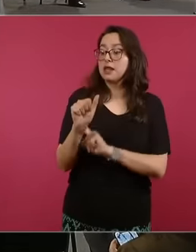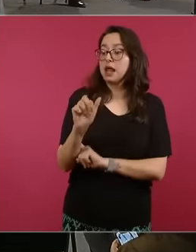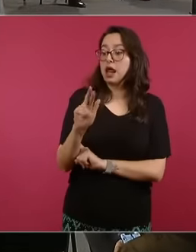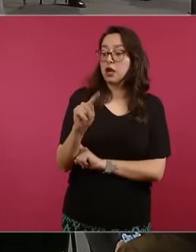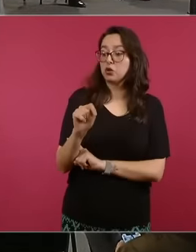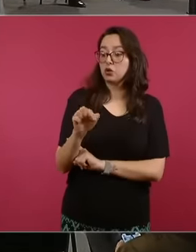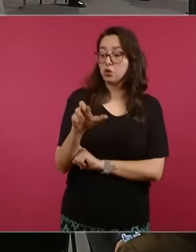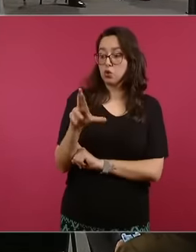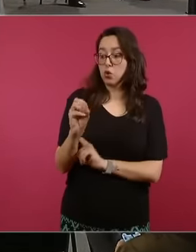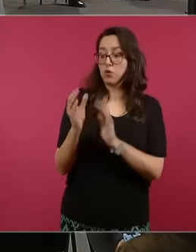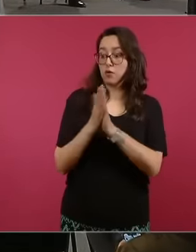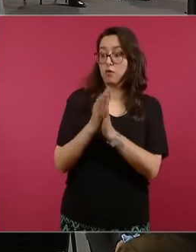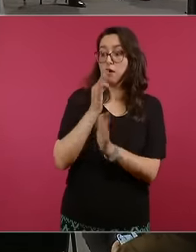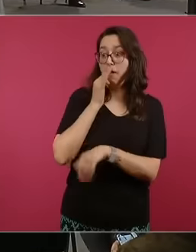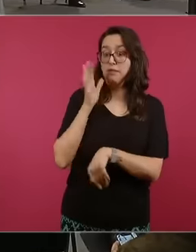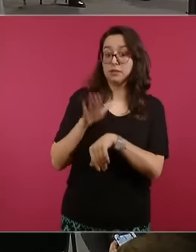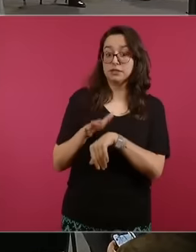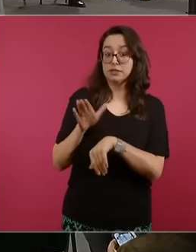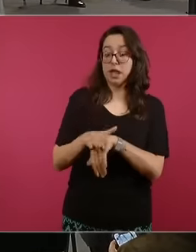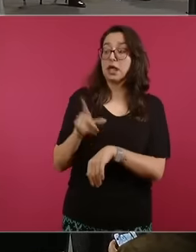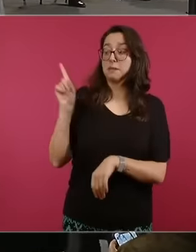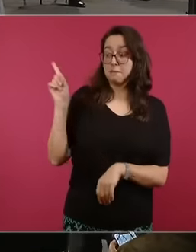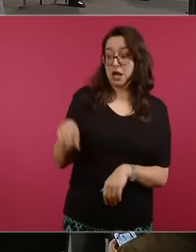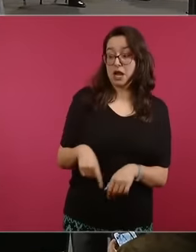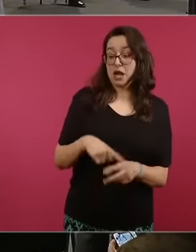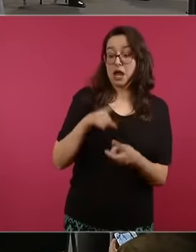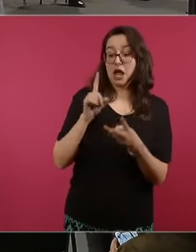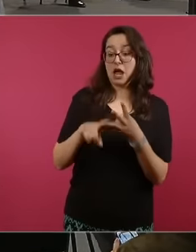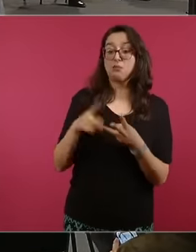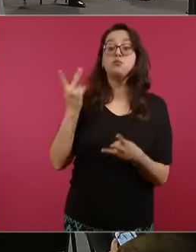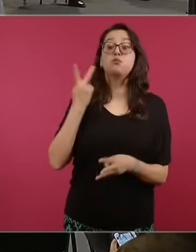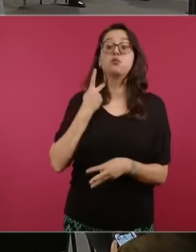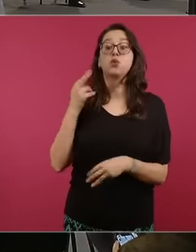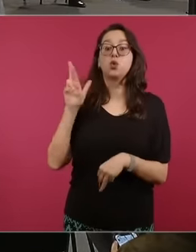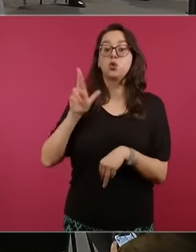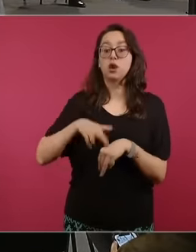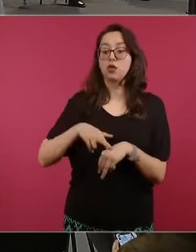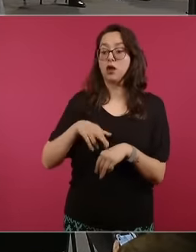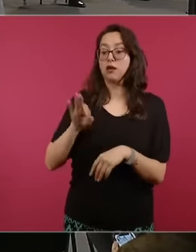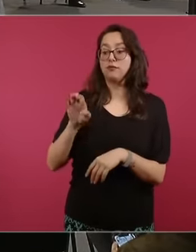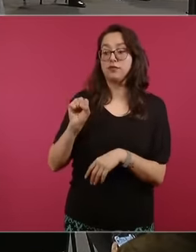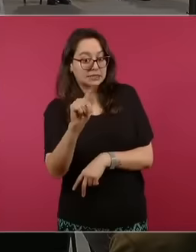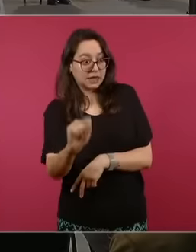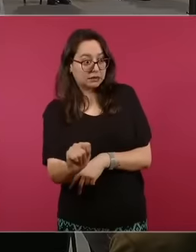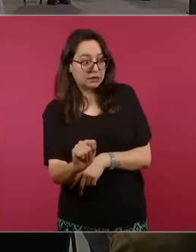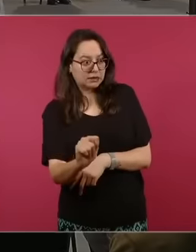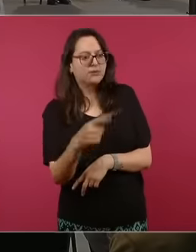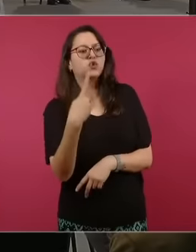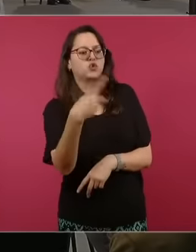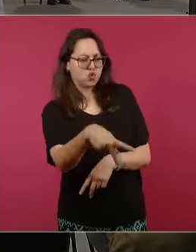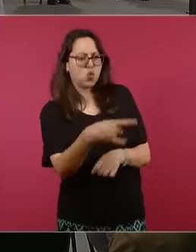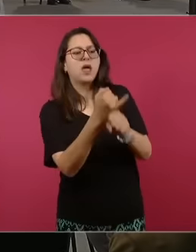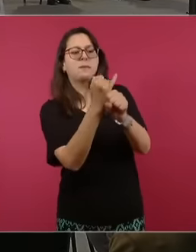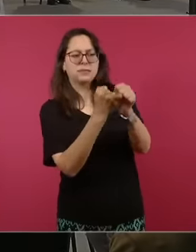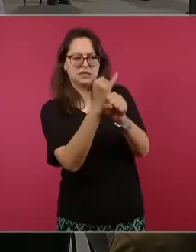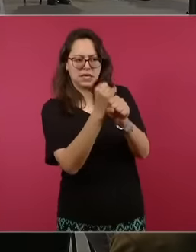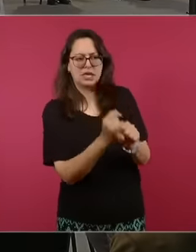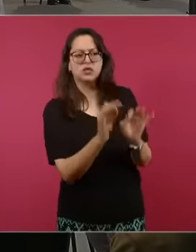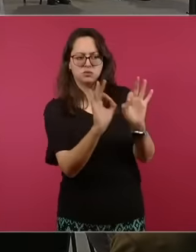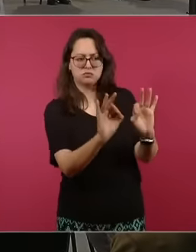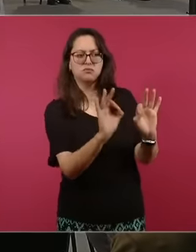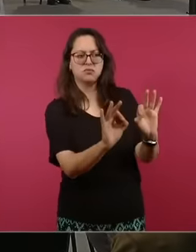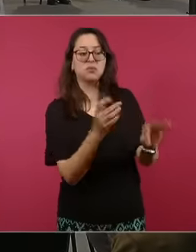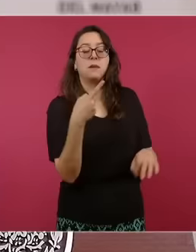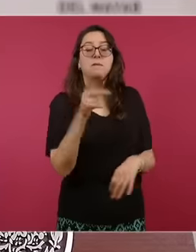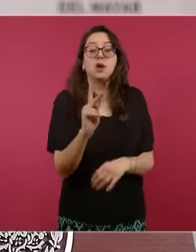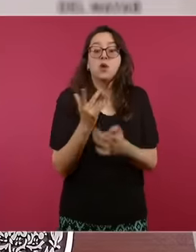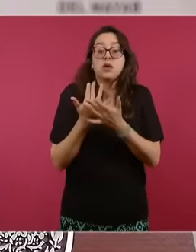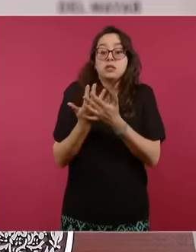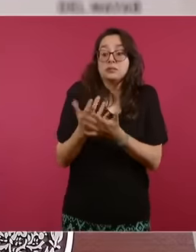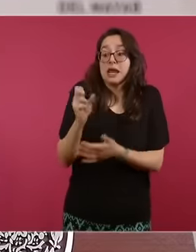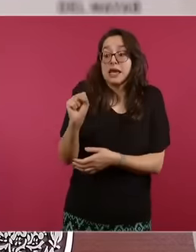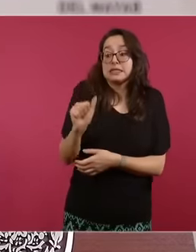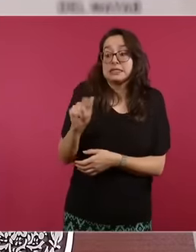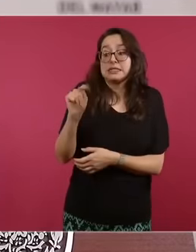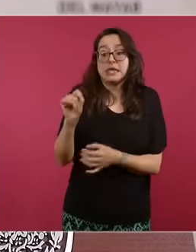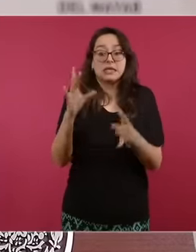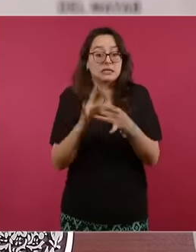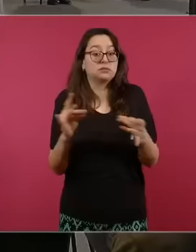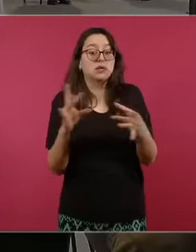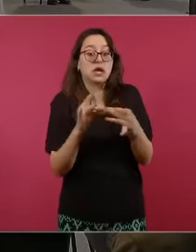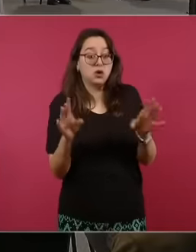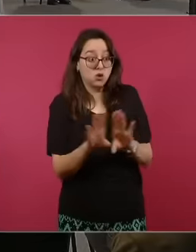and the tax attorney and let's wait to see what the SAT proposes That's correct